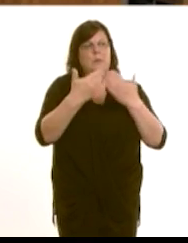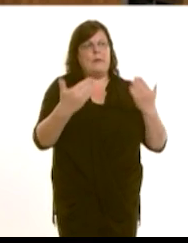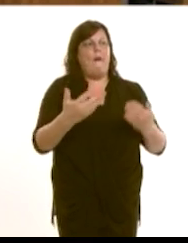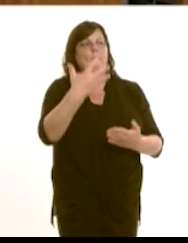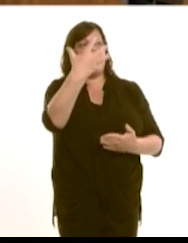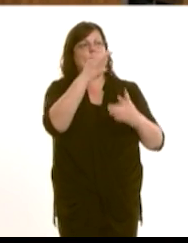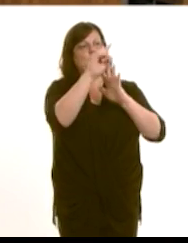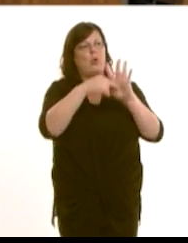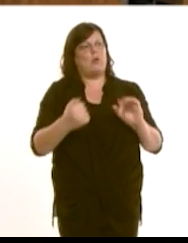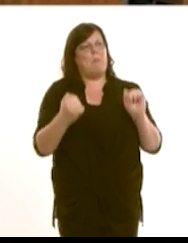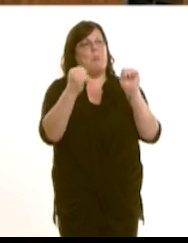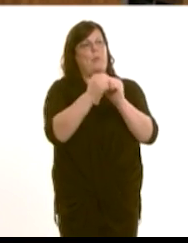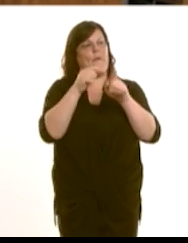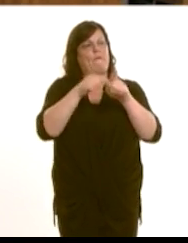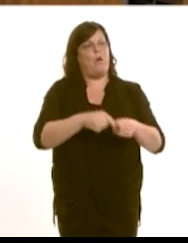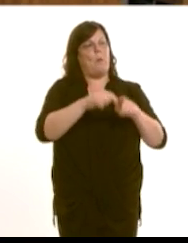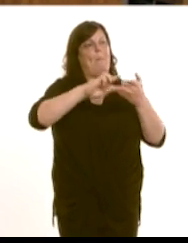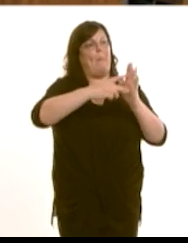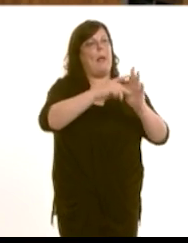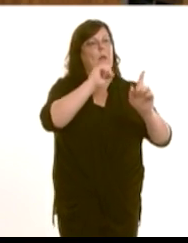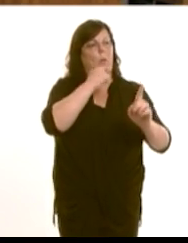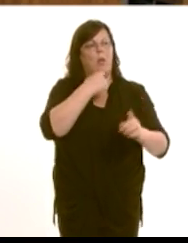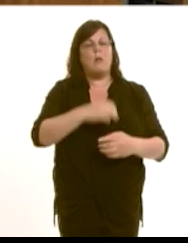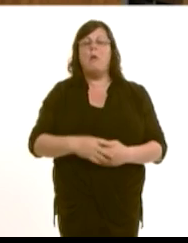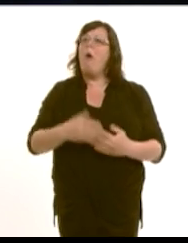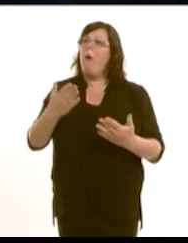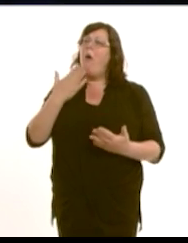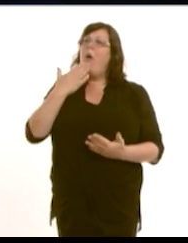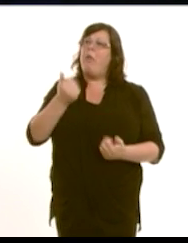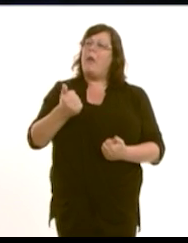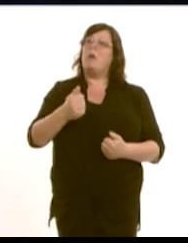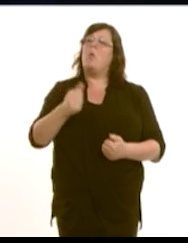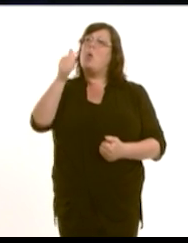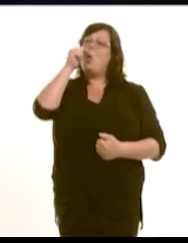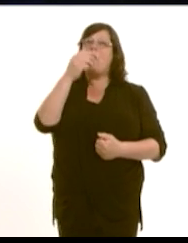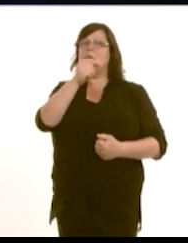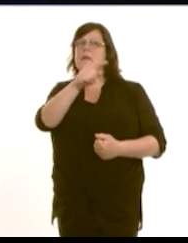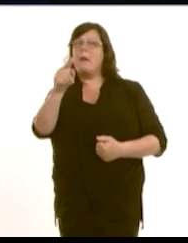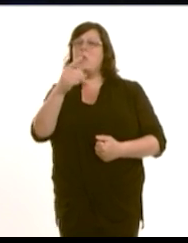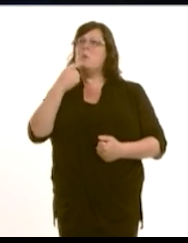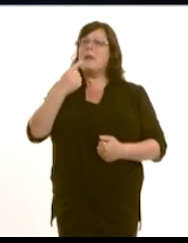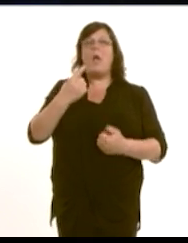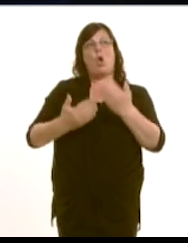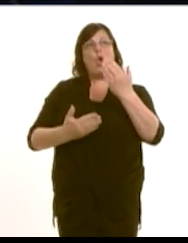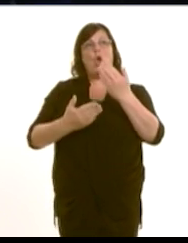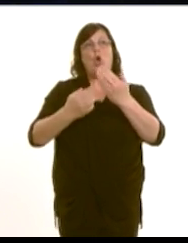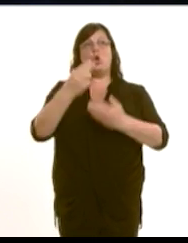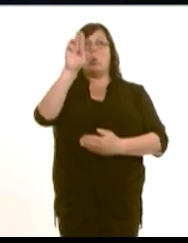Janet Finch-Saunders: Thank you, First Minister. Youíll be aware that, for some, when mention of a new school is taken forward, there can